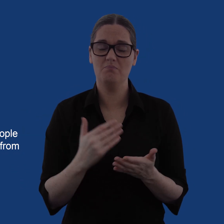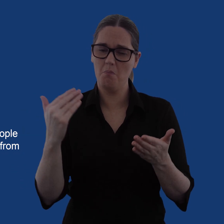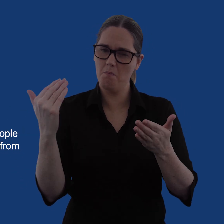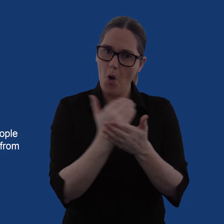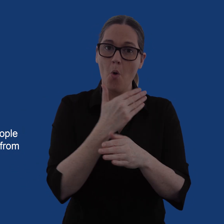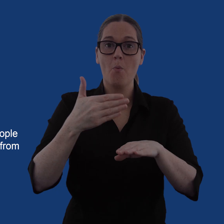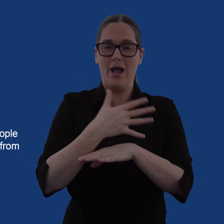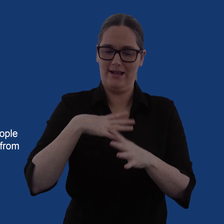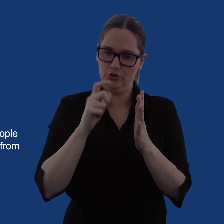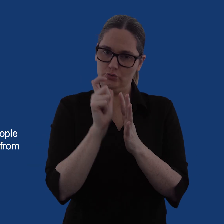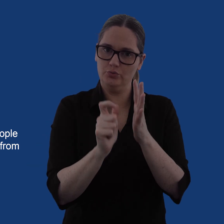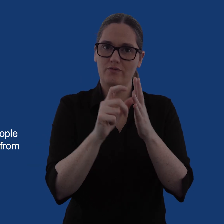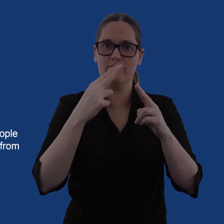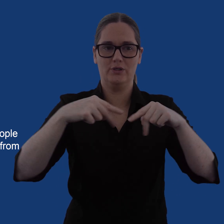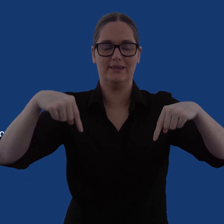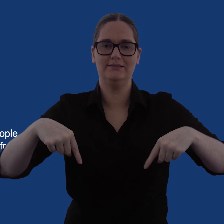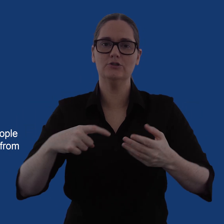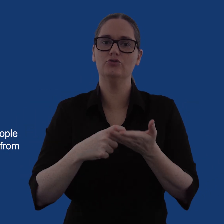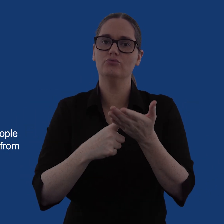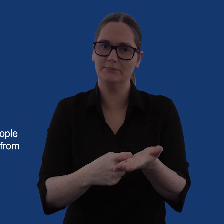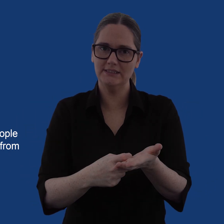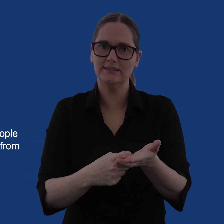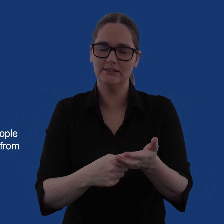Further work is required for this recommendation.